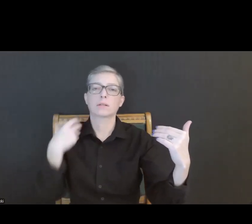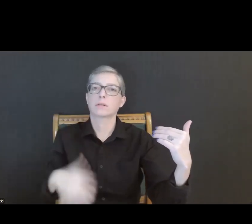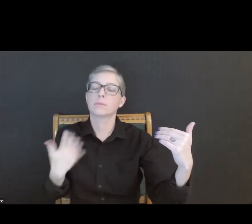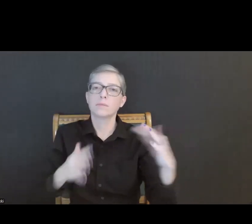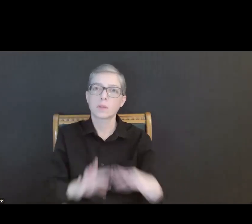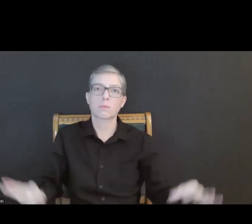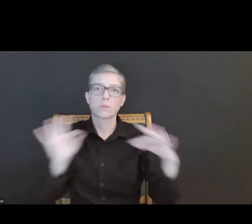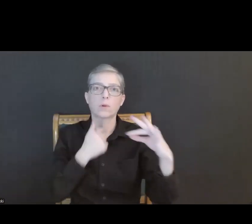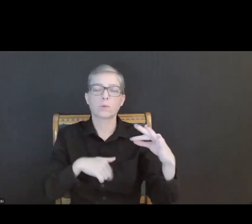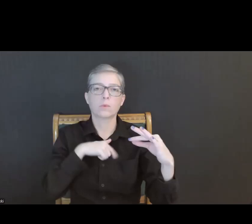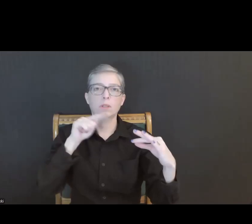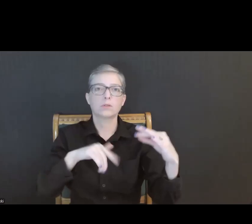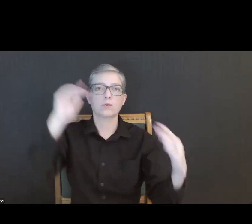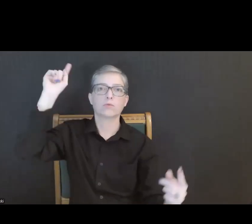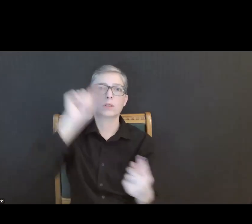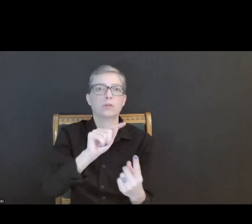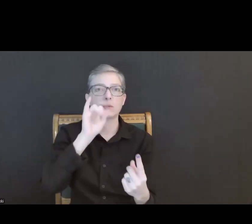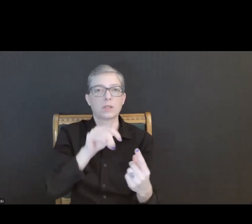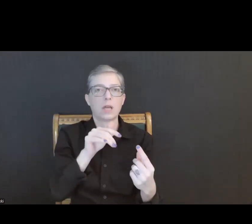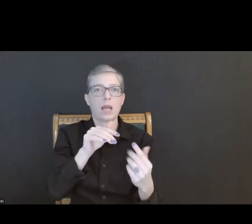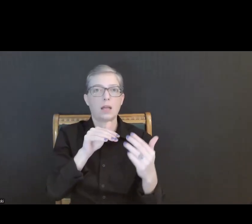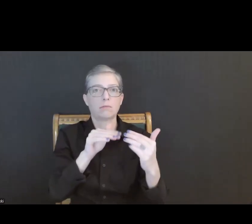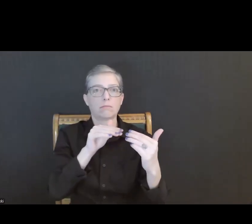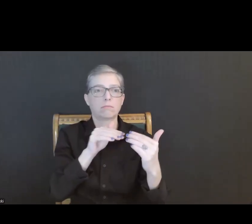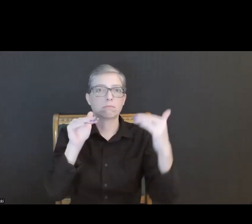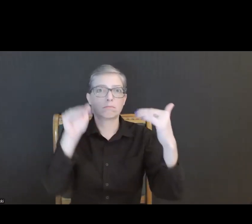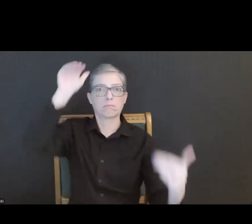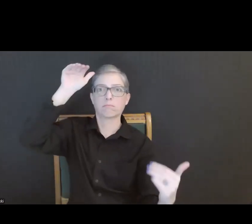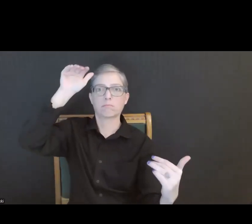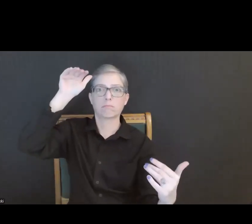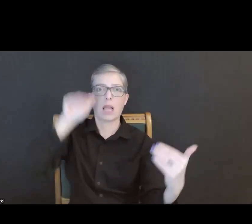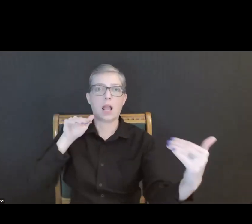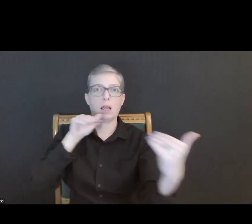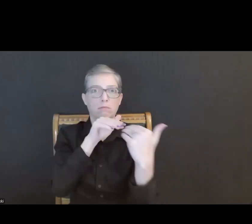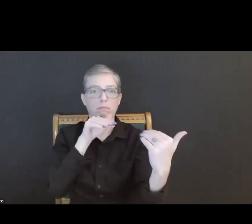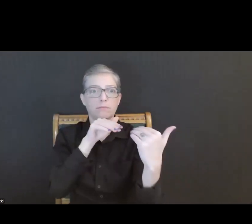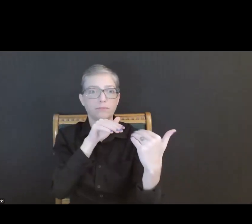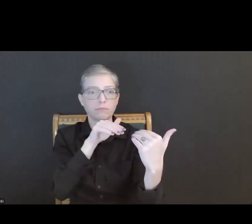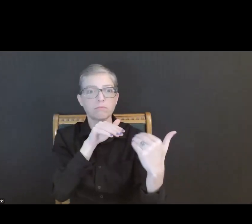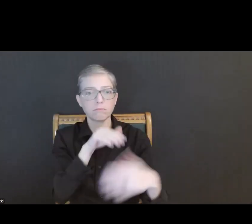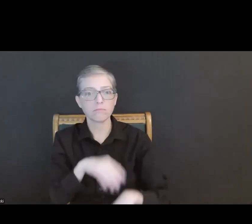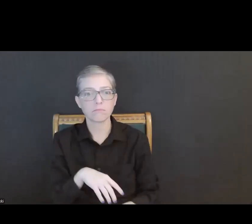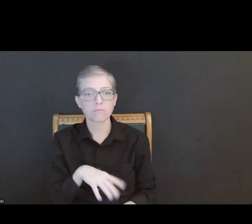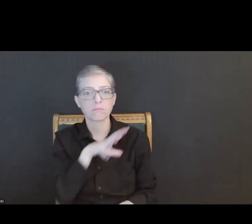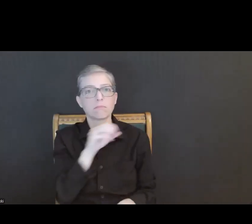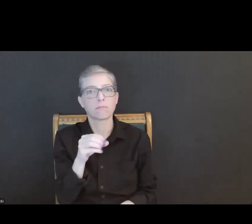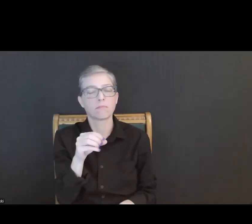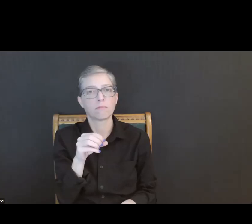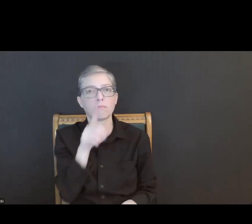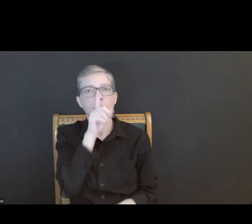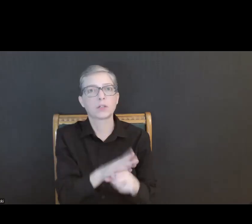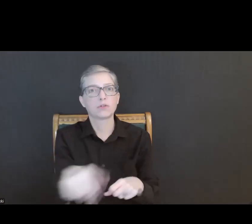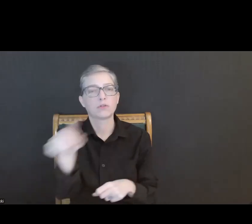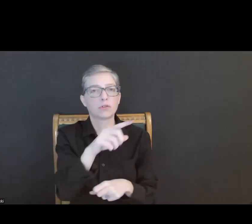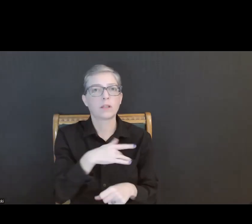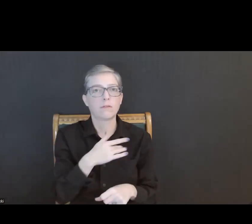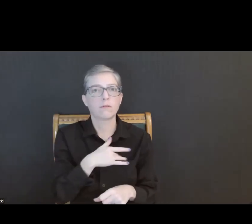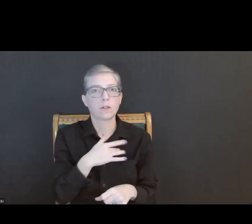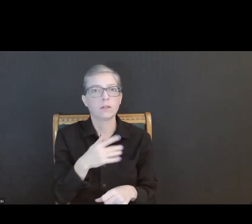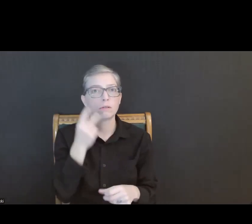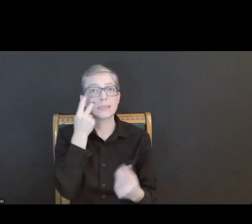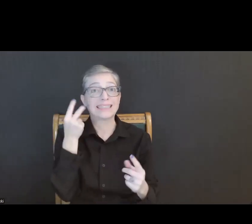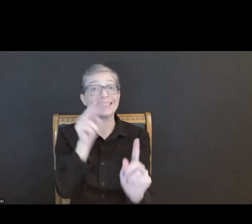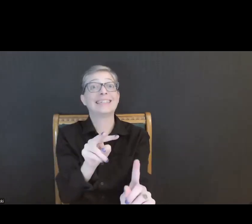in sin with me and free to to serve and PR vulnerable and take a risk as I'm taking a risk as